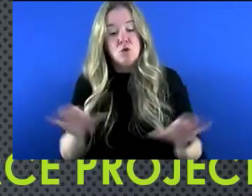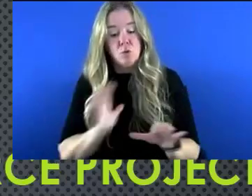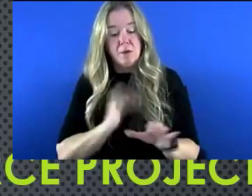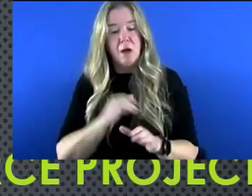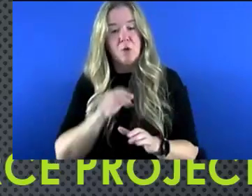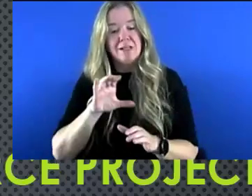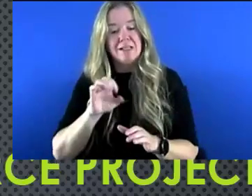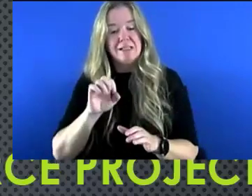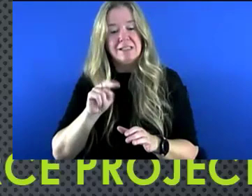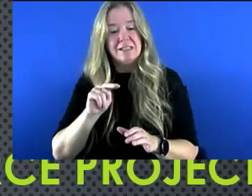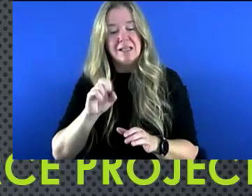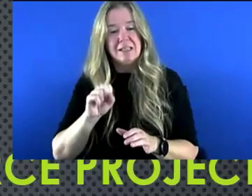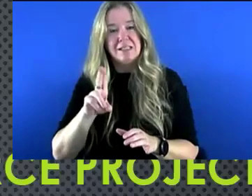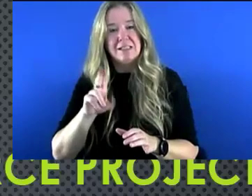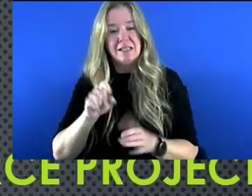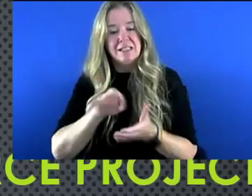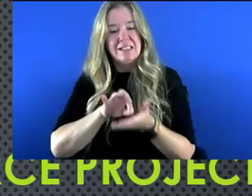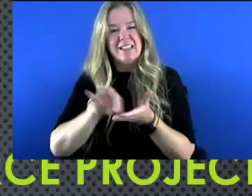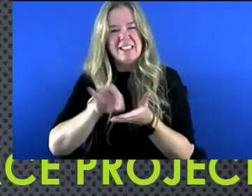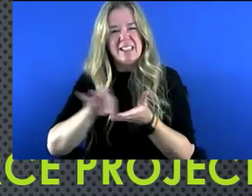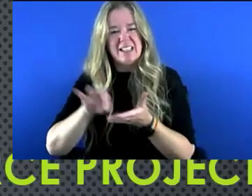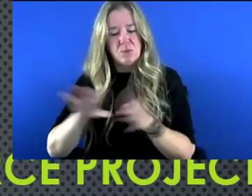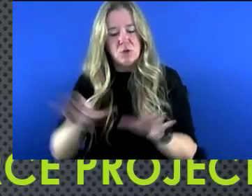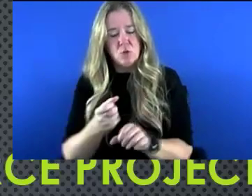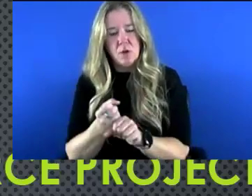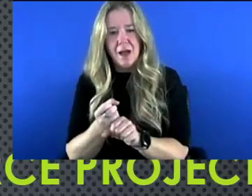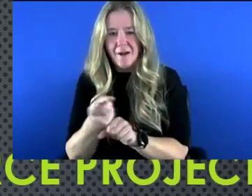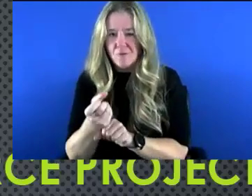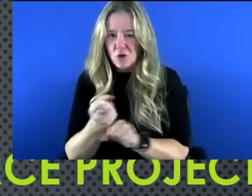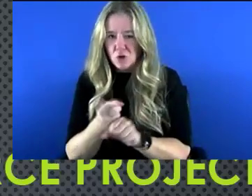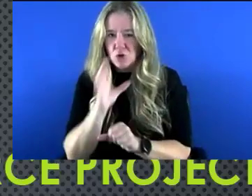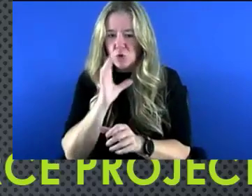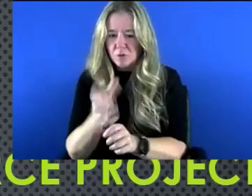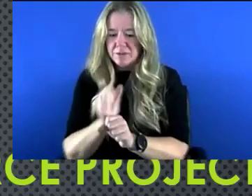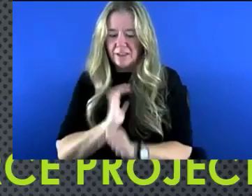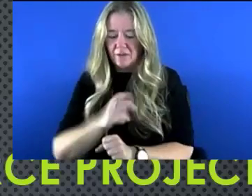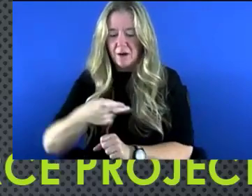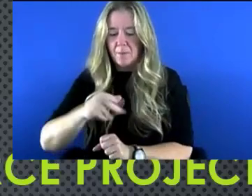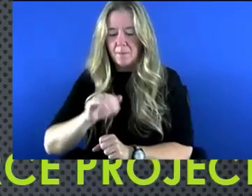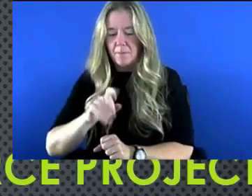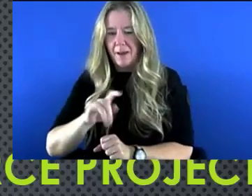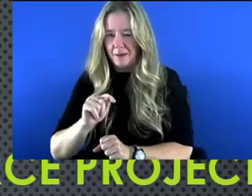which we have to do every single year. So you receive our packets or follow up emails